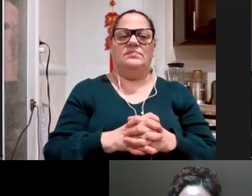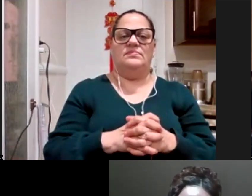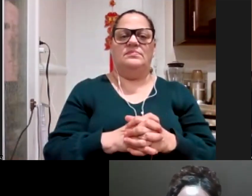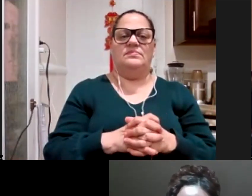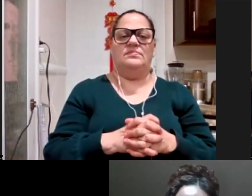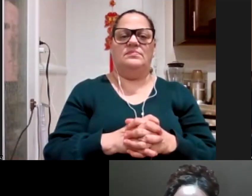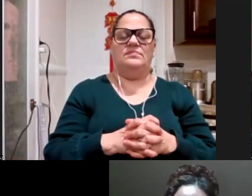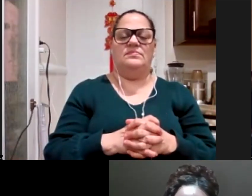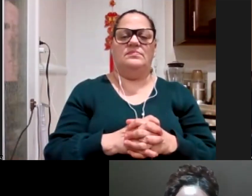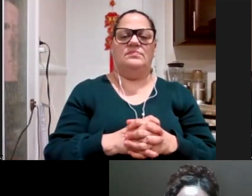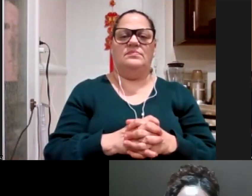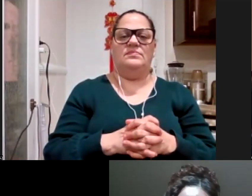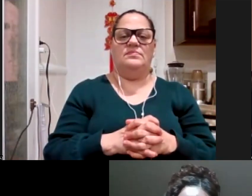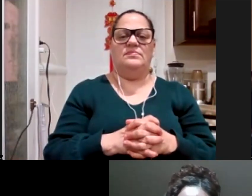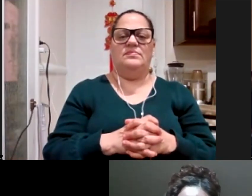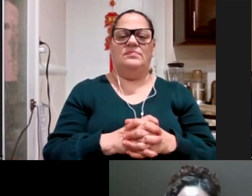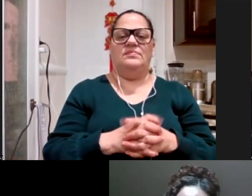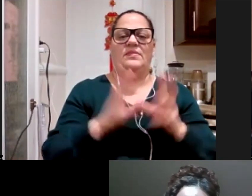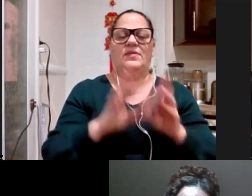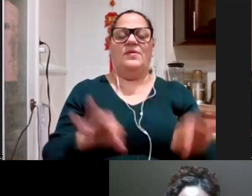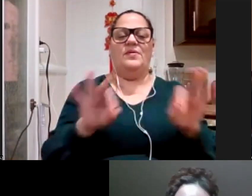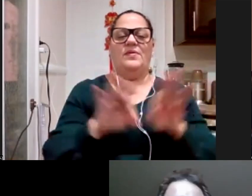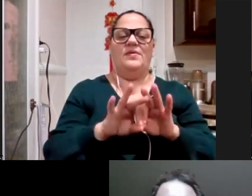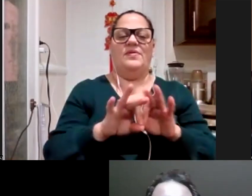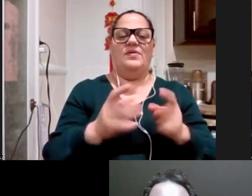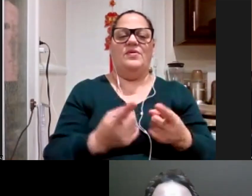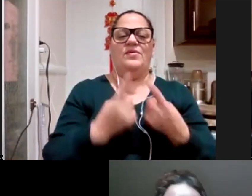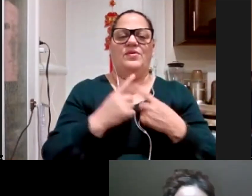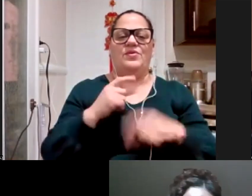[CHRIS] we'll make it worth your while. [ALICE] and hearing that there are other